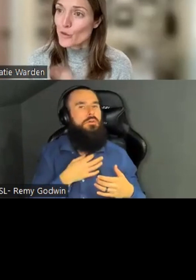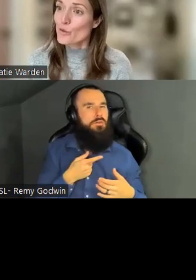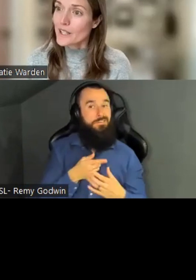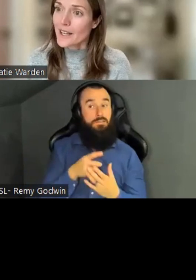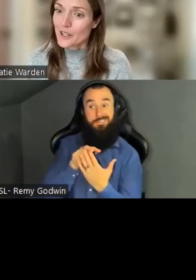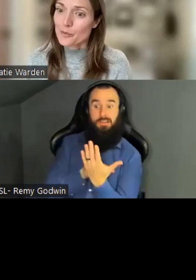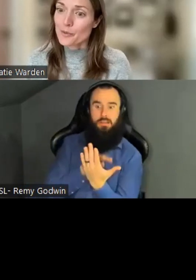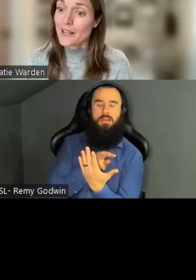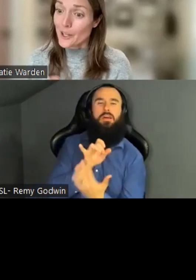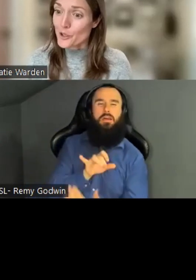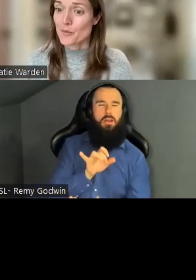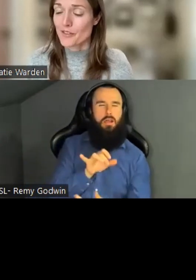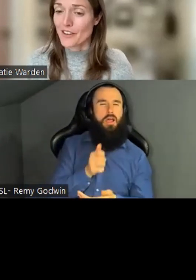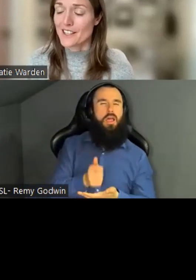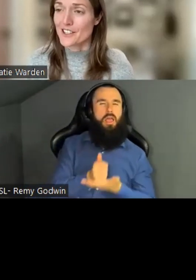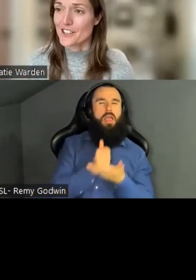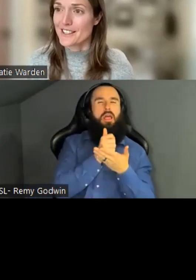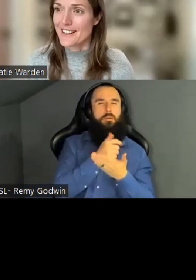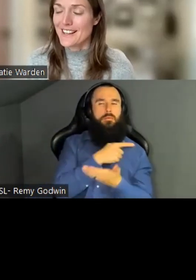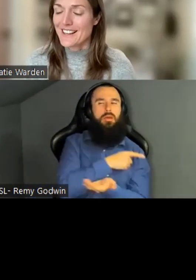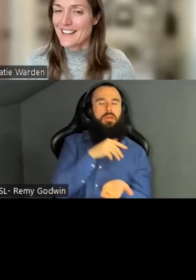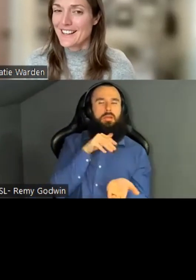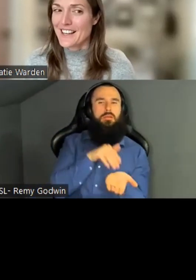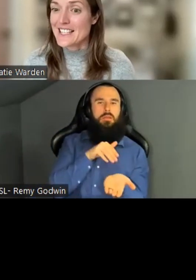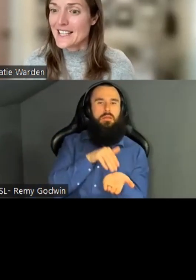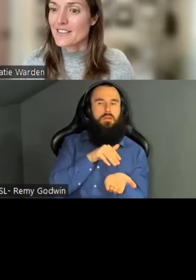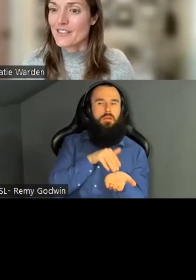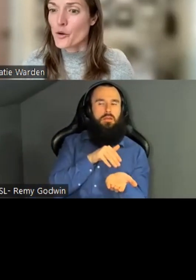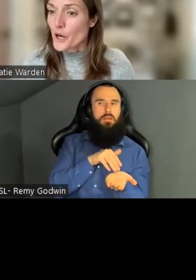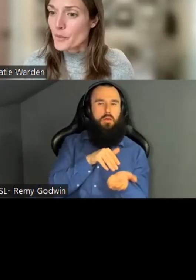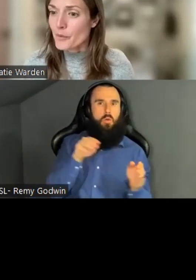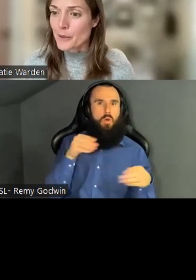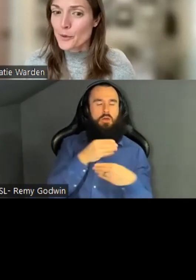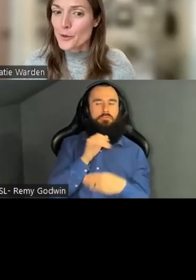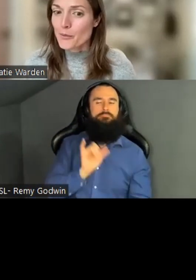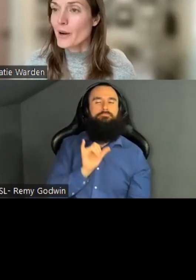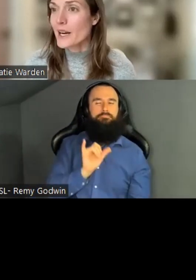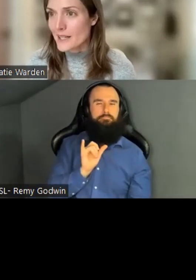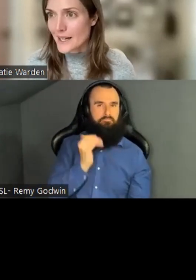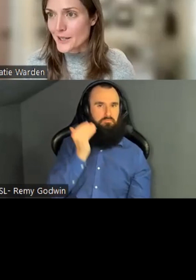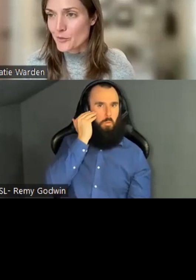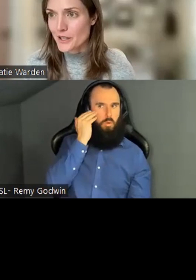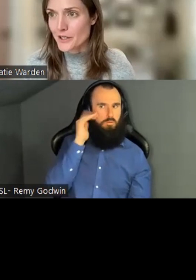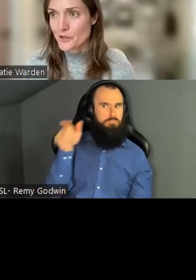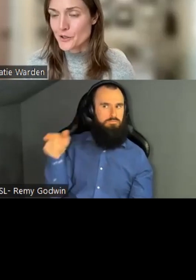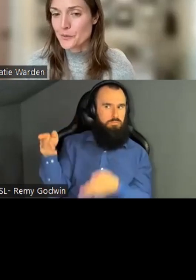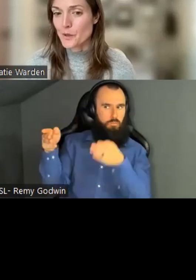could really help healthcare providers identify where people might encounter barriers.